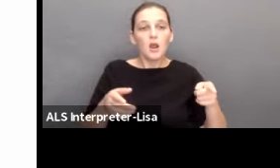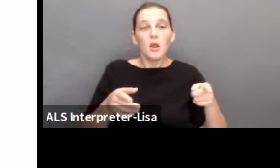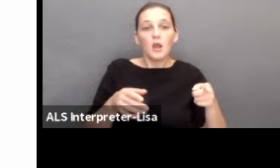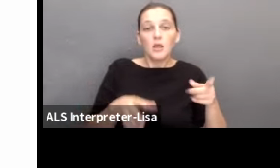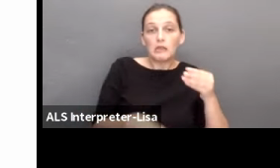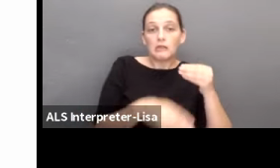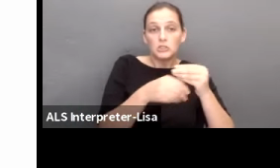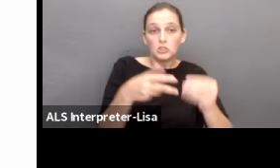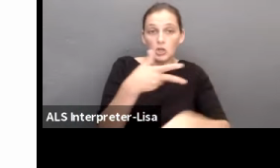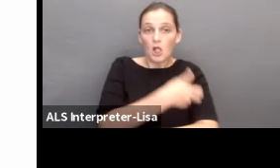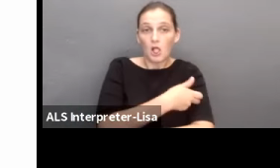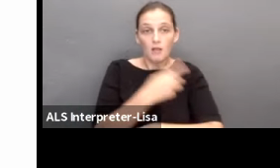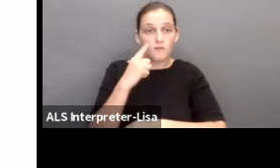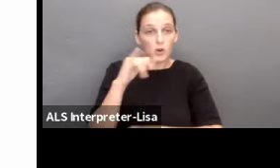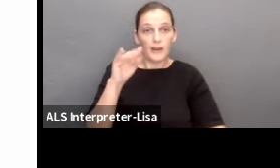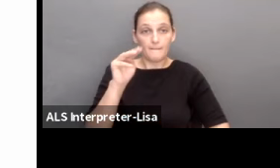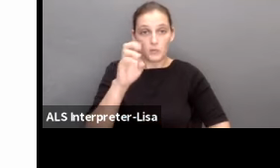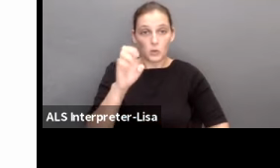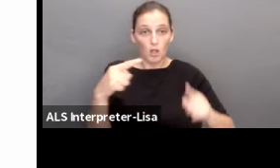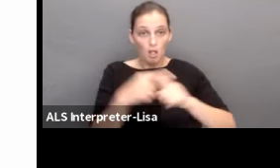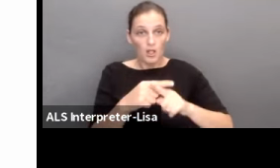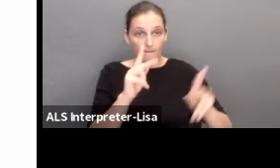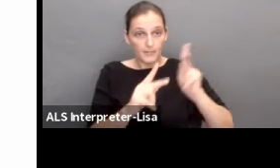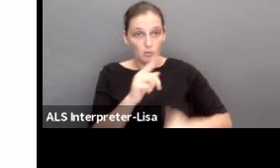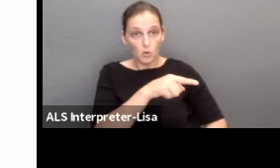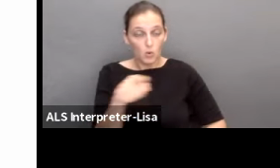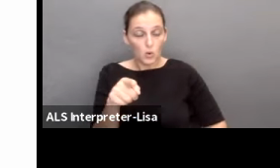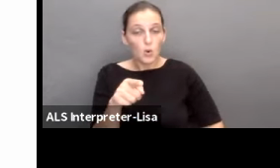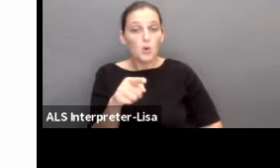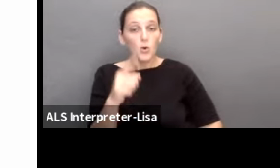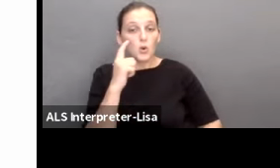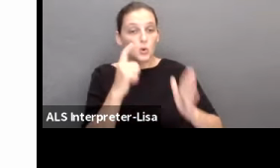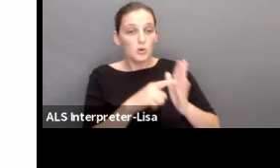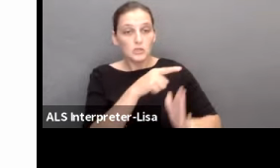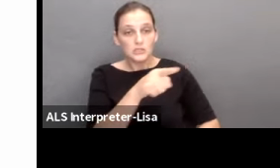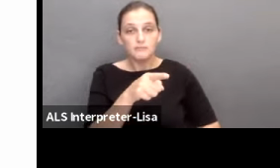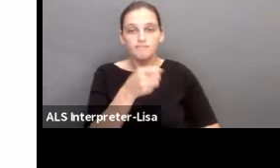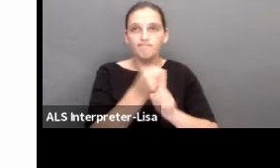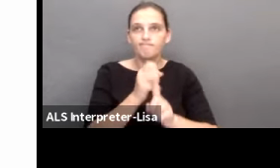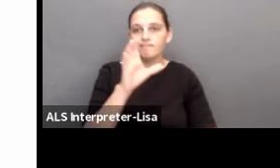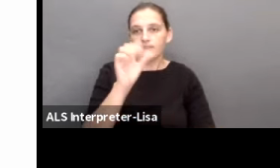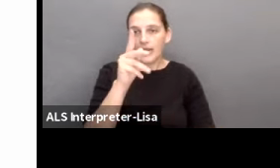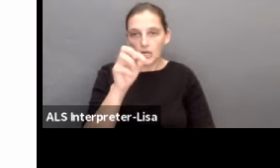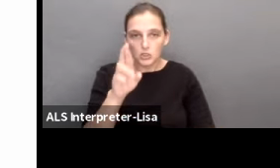people is really because we found that people who have cancer, people that have had a organ